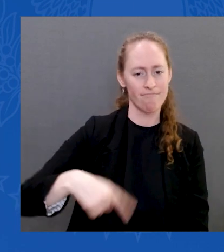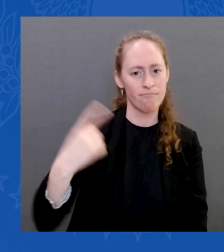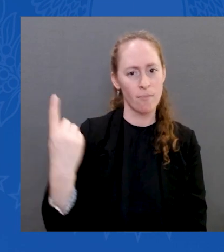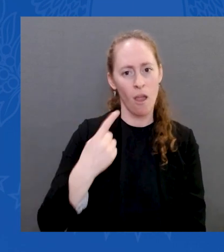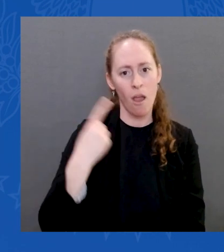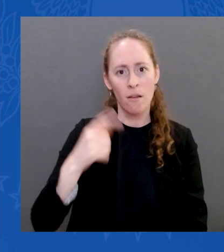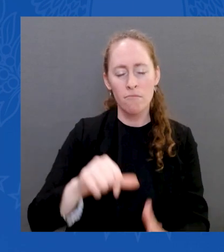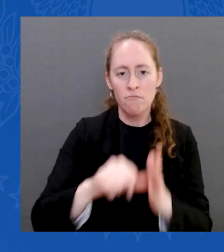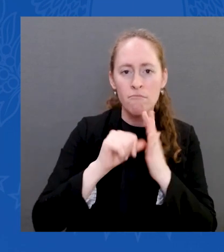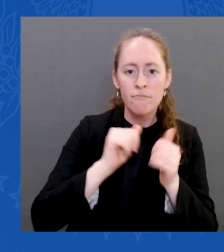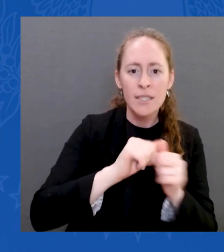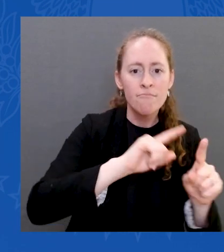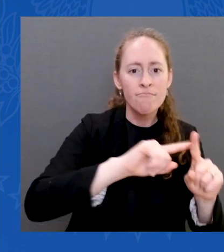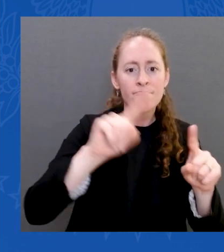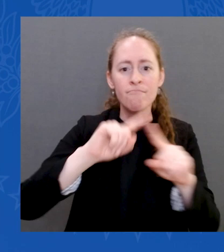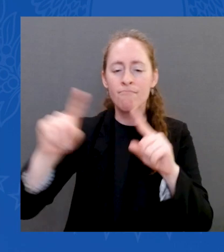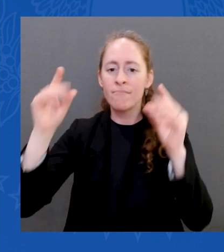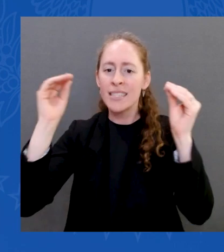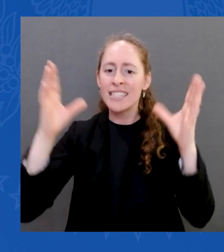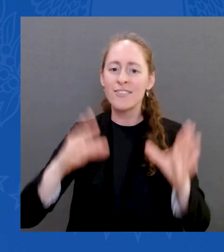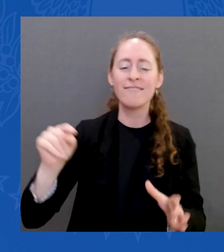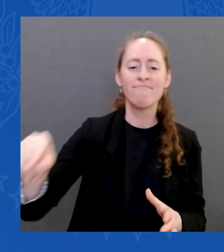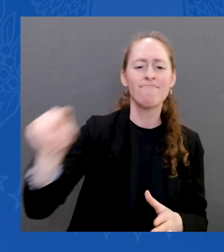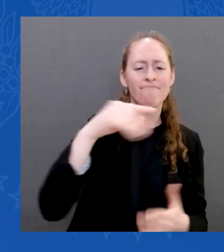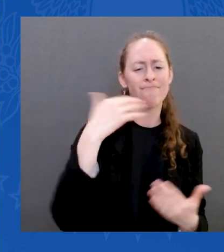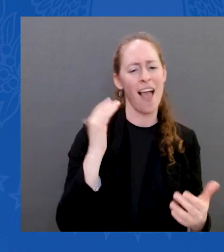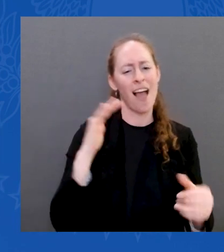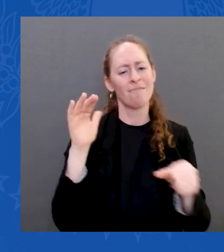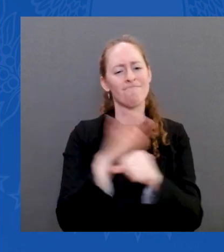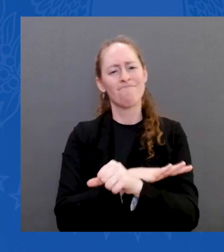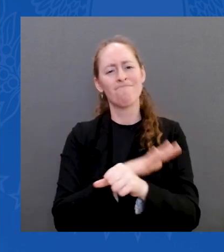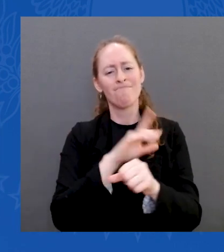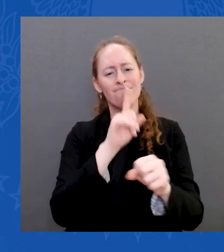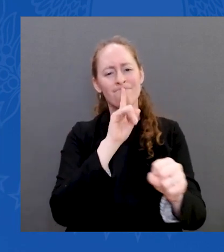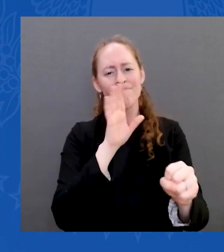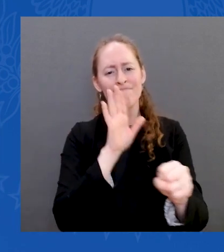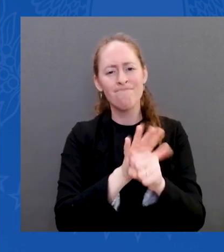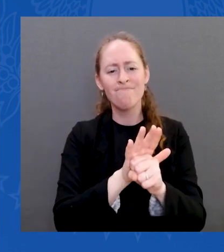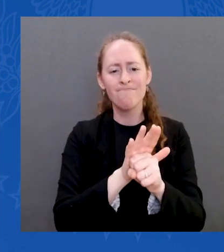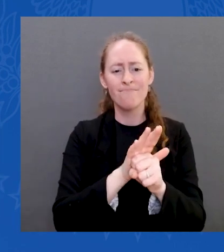Early in the pandemic, teachers and teachers' aides had to -- had to do -- not just be educators,